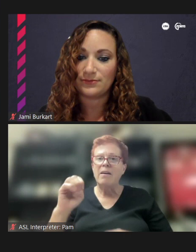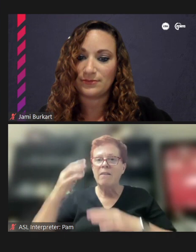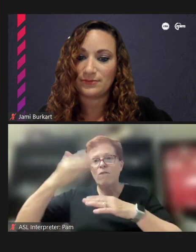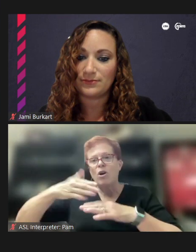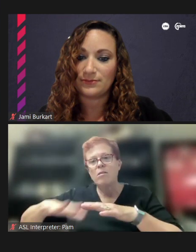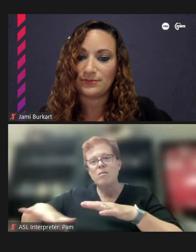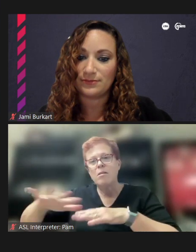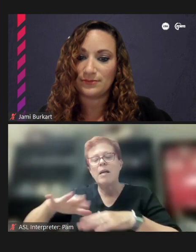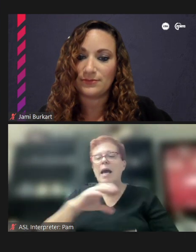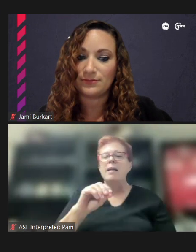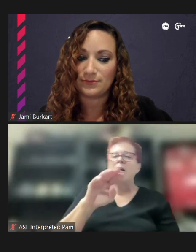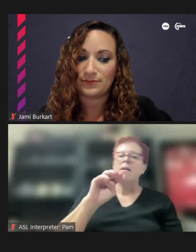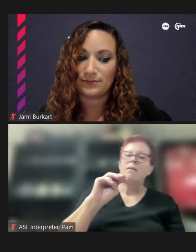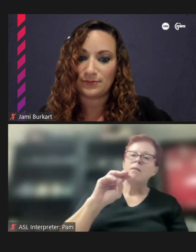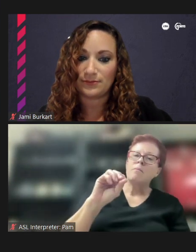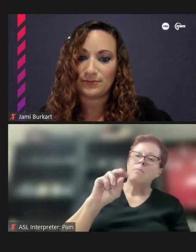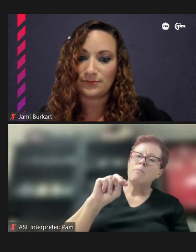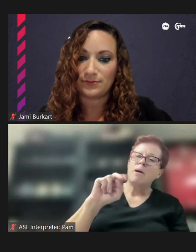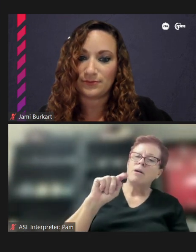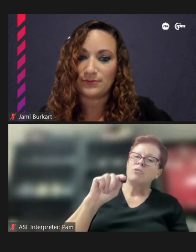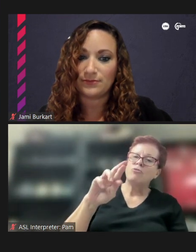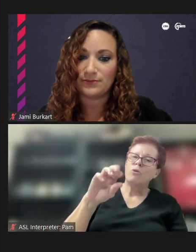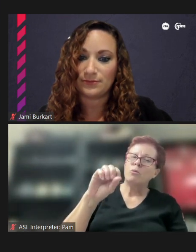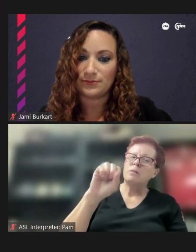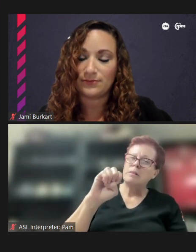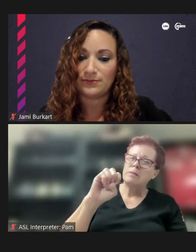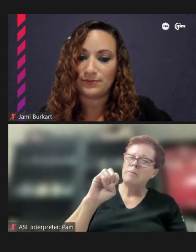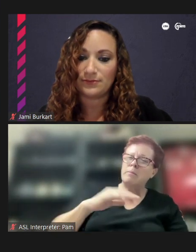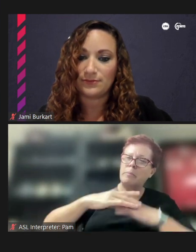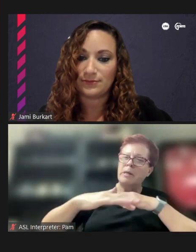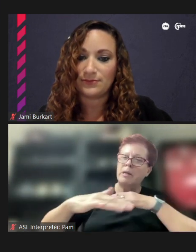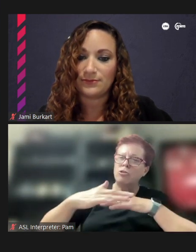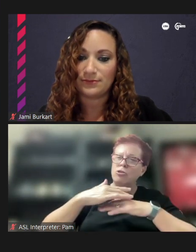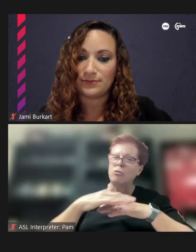probably being kind of -- I guess it's a little bit farther south but the lakefront as well is one